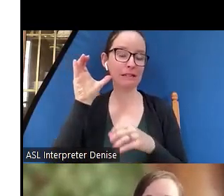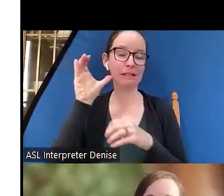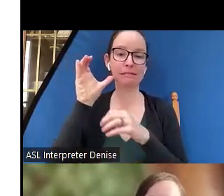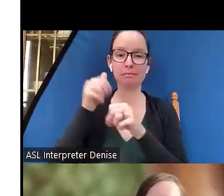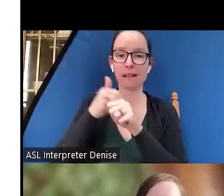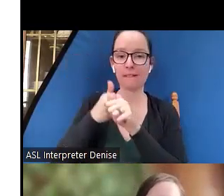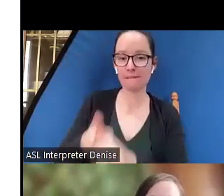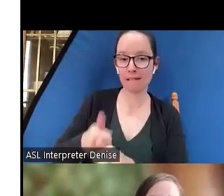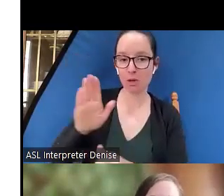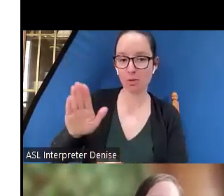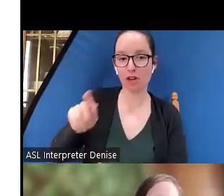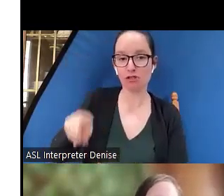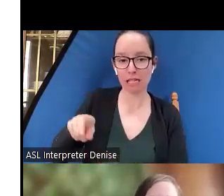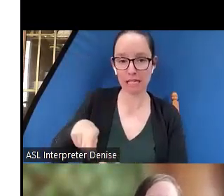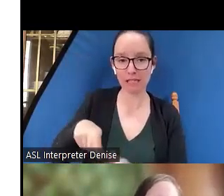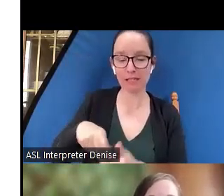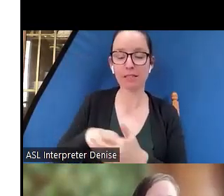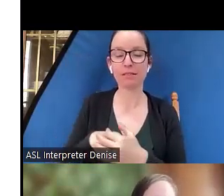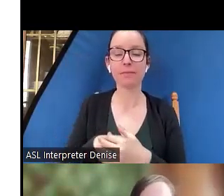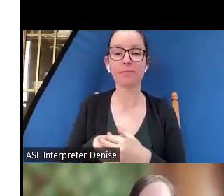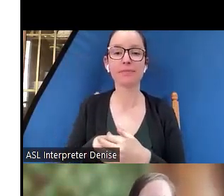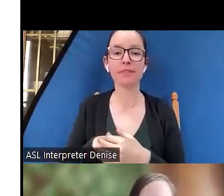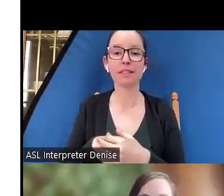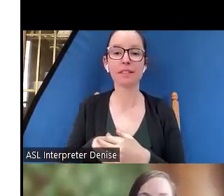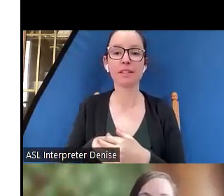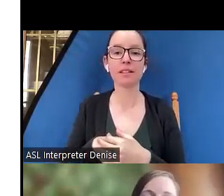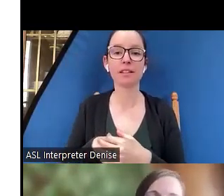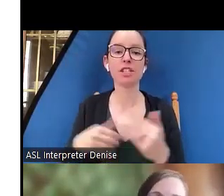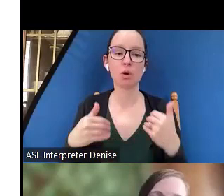So they could really having a pool of funds to respond to